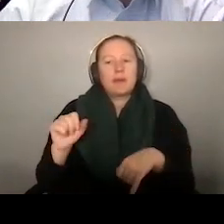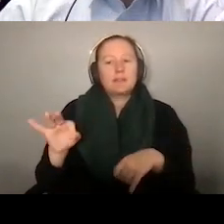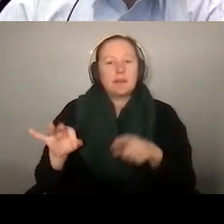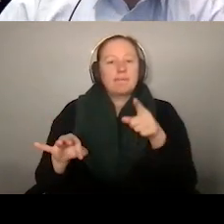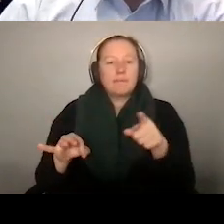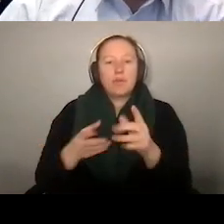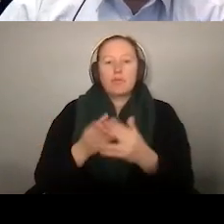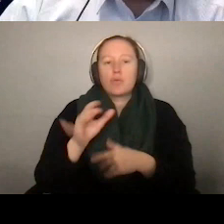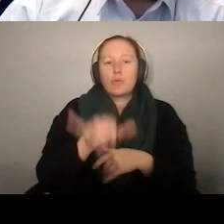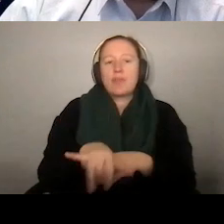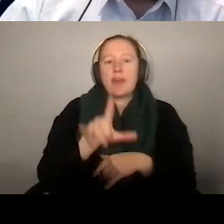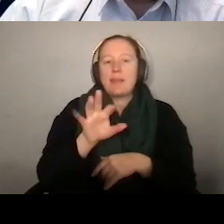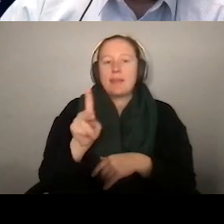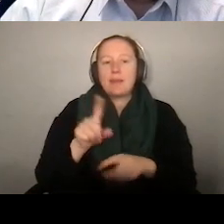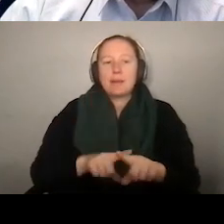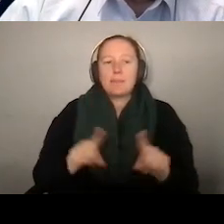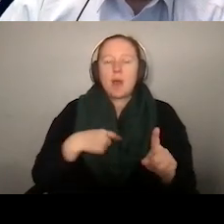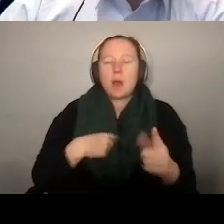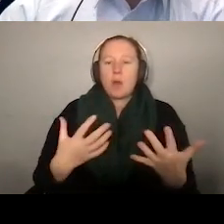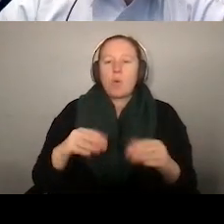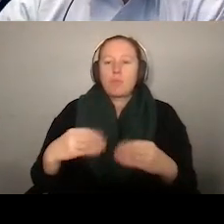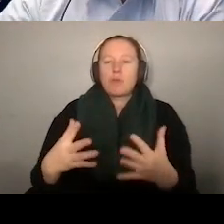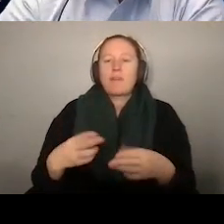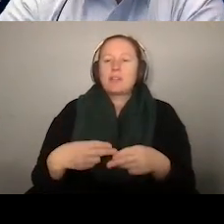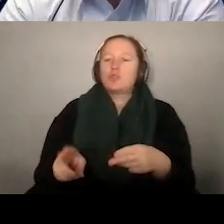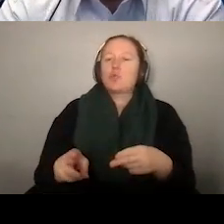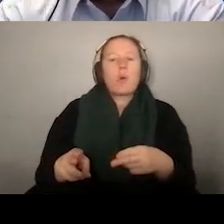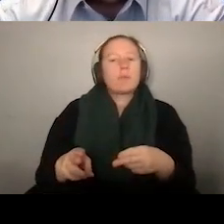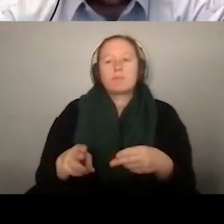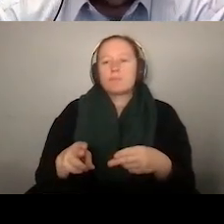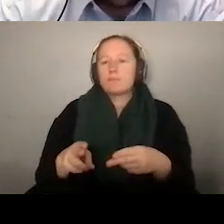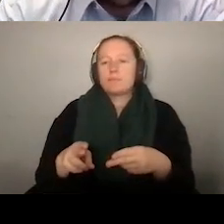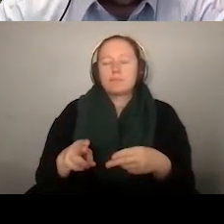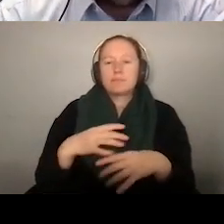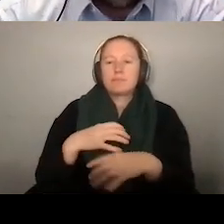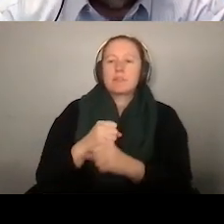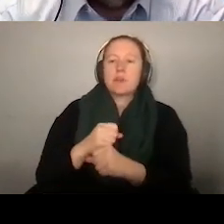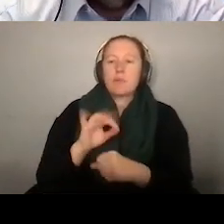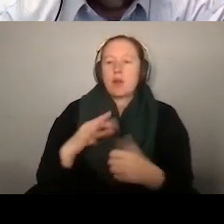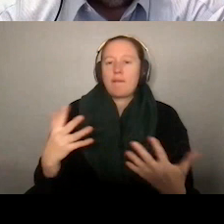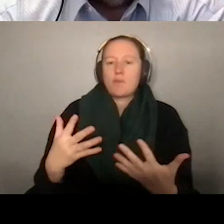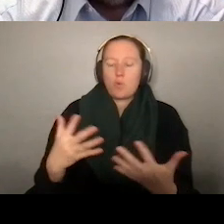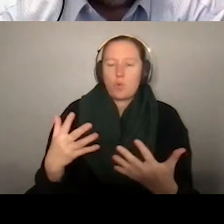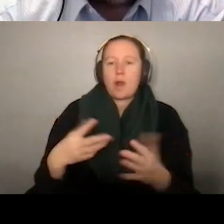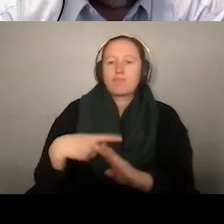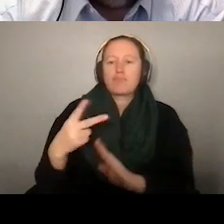But I want to give you a brief synopsis of what program income is.